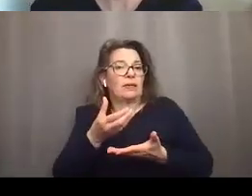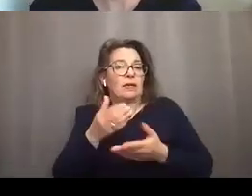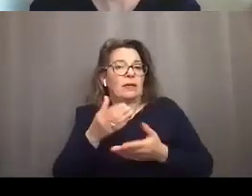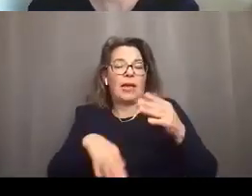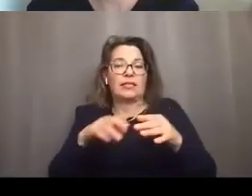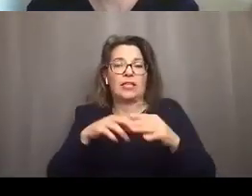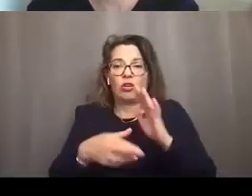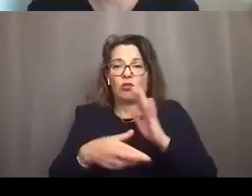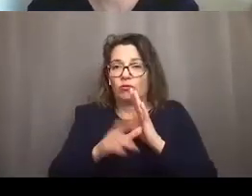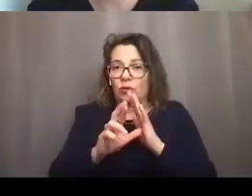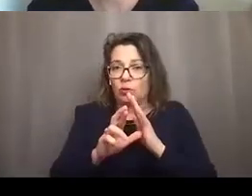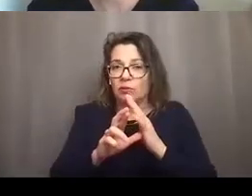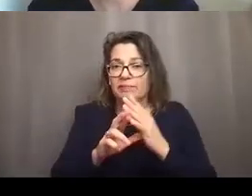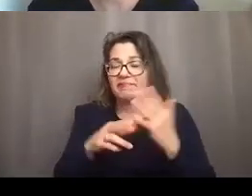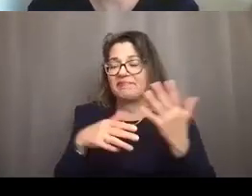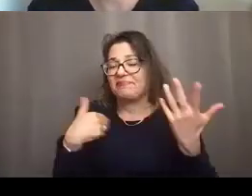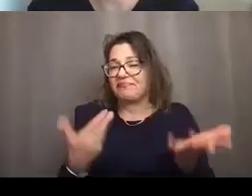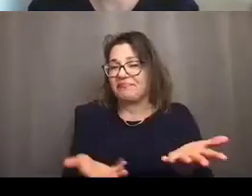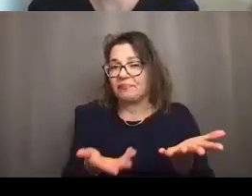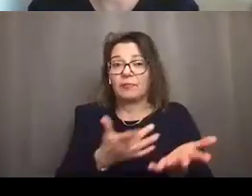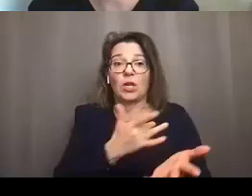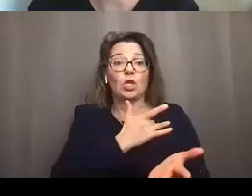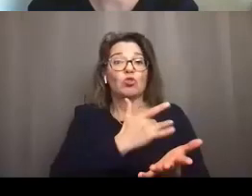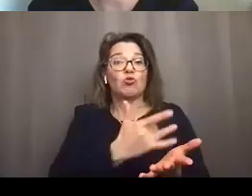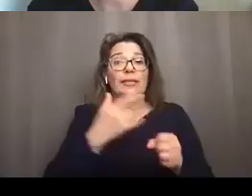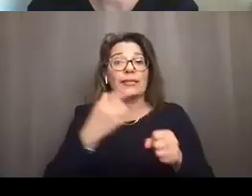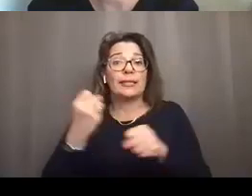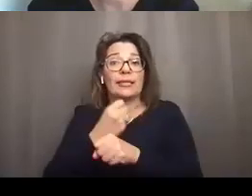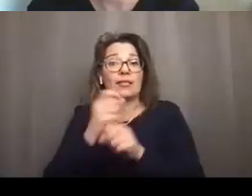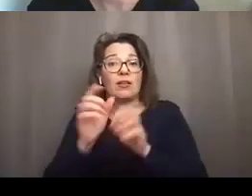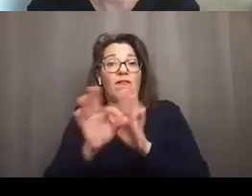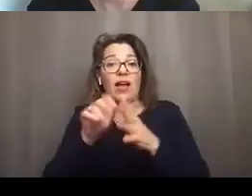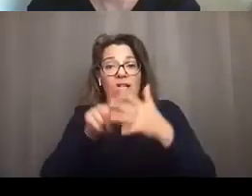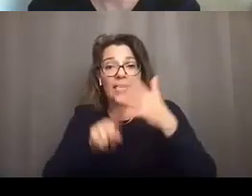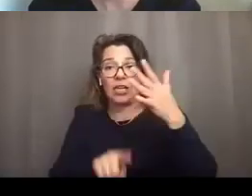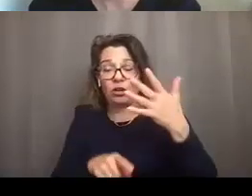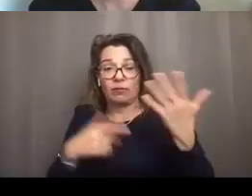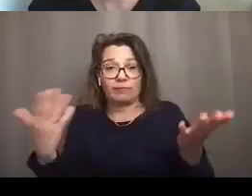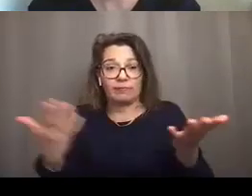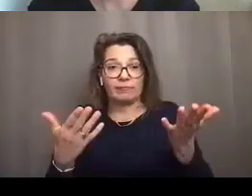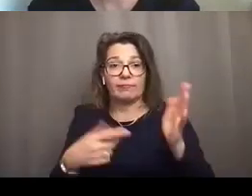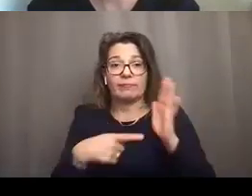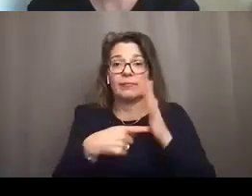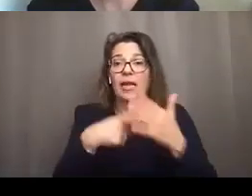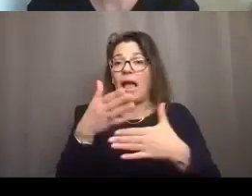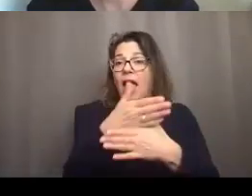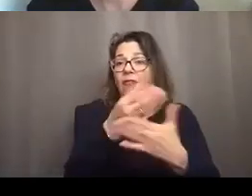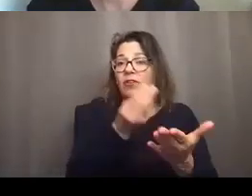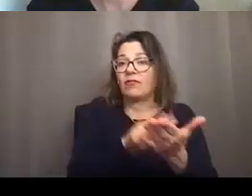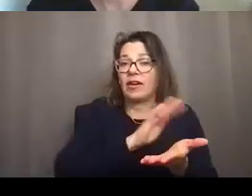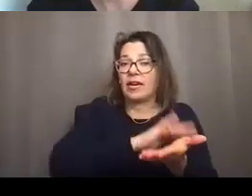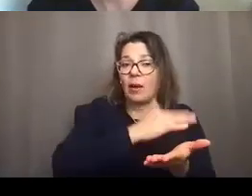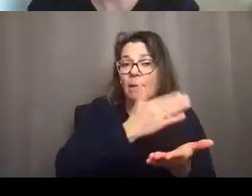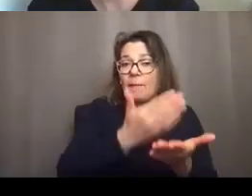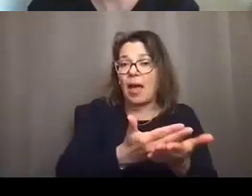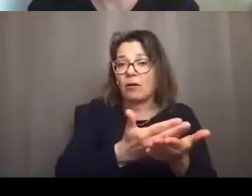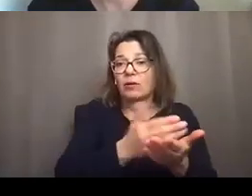Here are just a few examples of the trends and statistics you can find here. From the average funding amounts awarded to research project grants